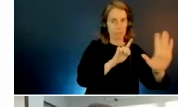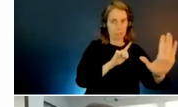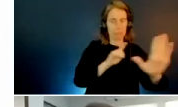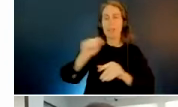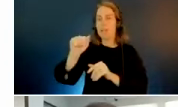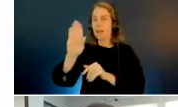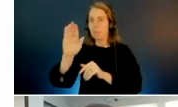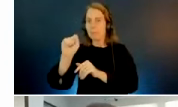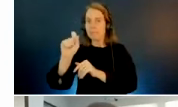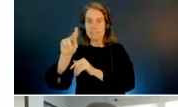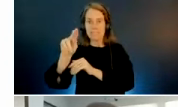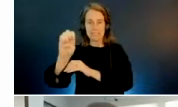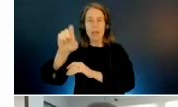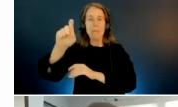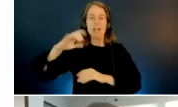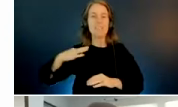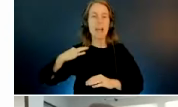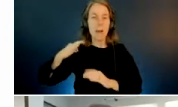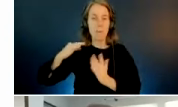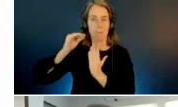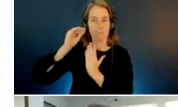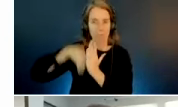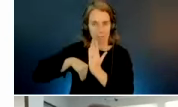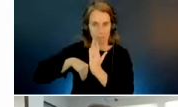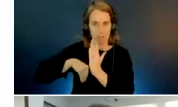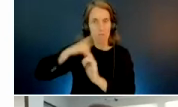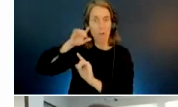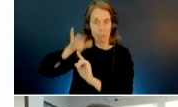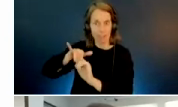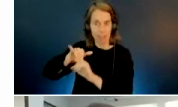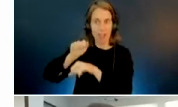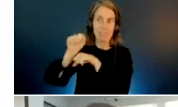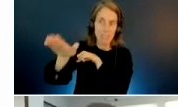and when we talk about by mail voting in a little bit more depth um but if you have a disability and